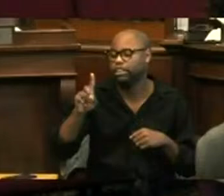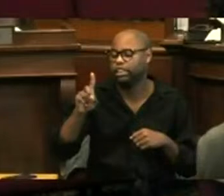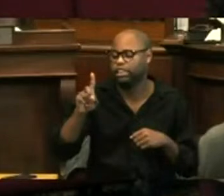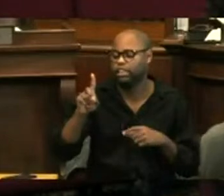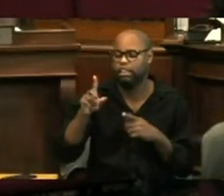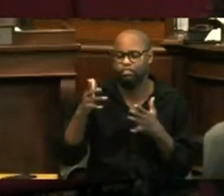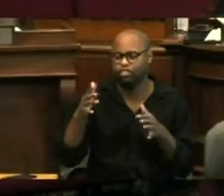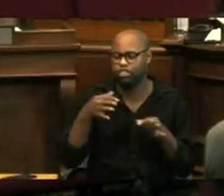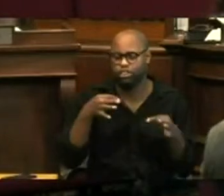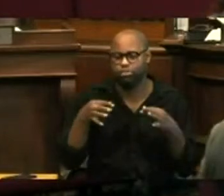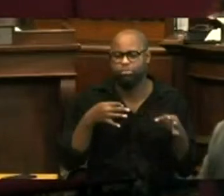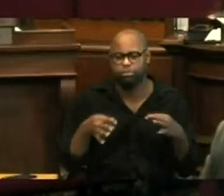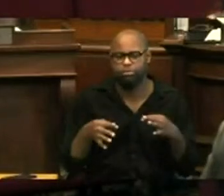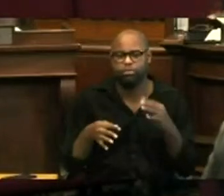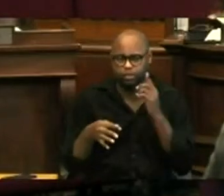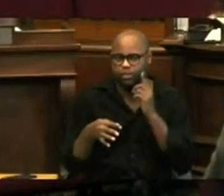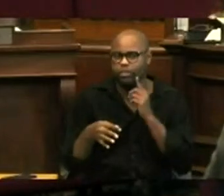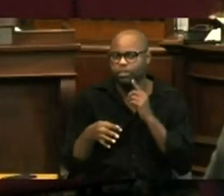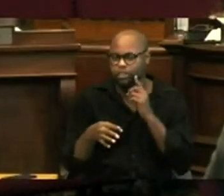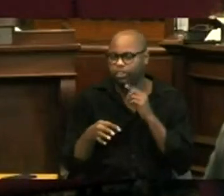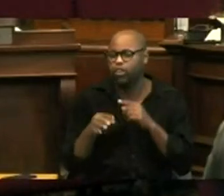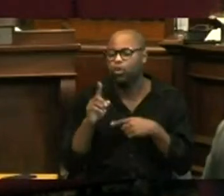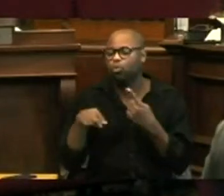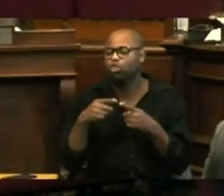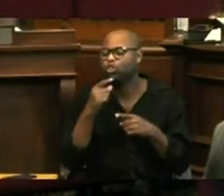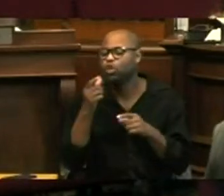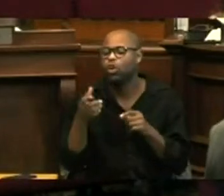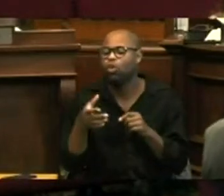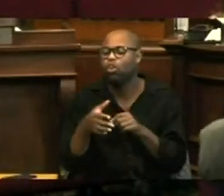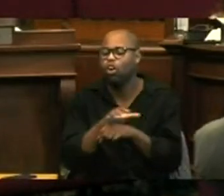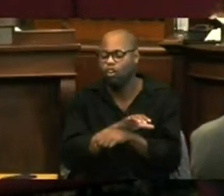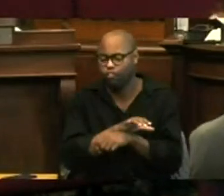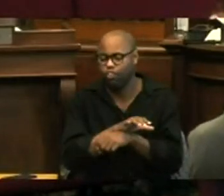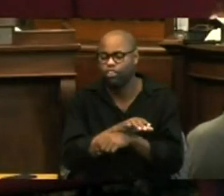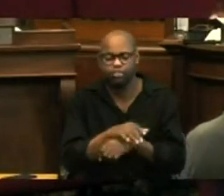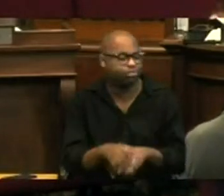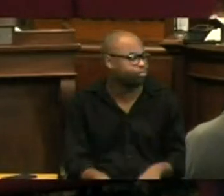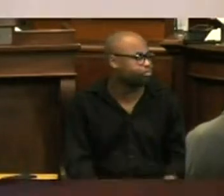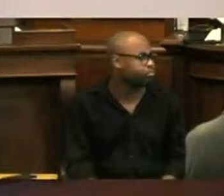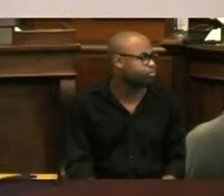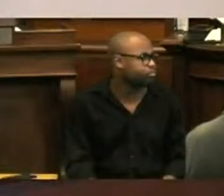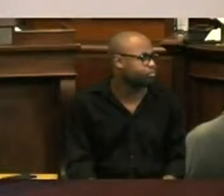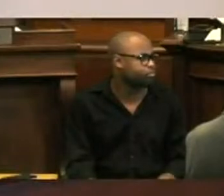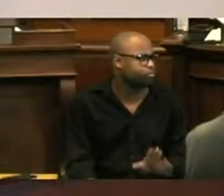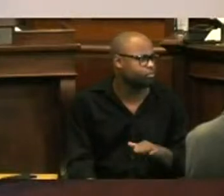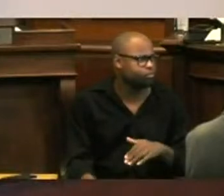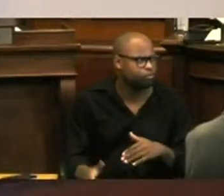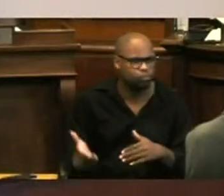covered storage. Obviously the lead regulation, I explained,